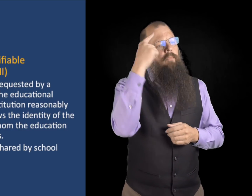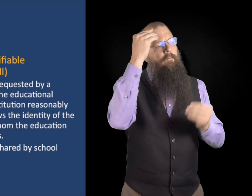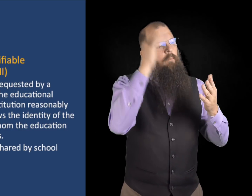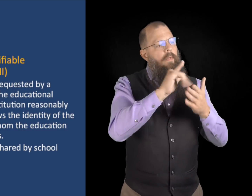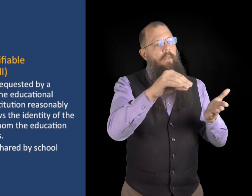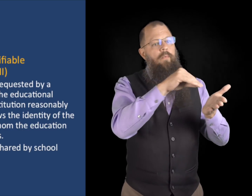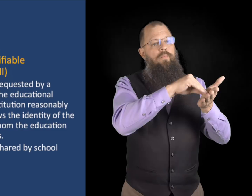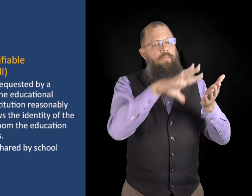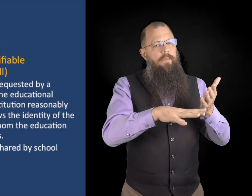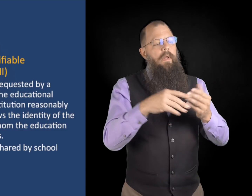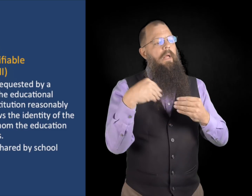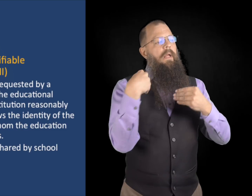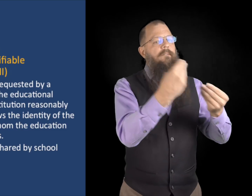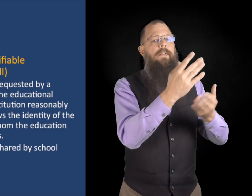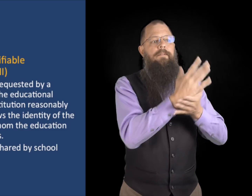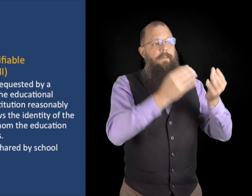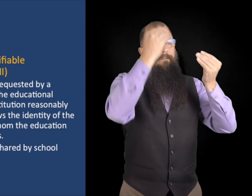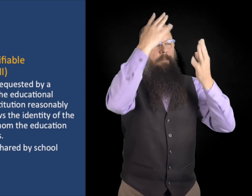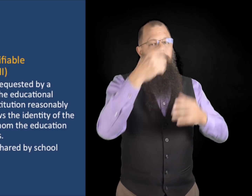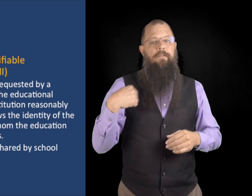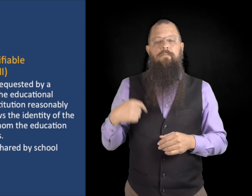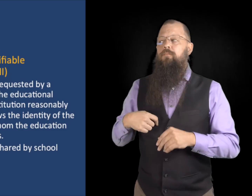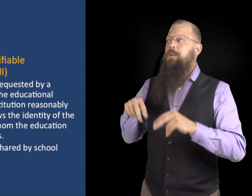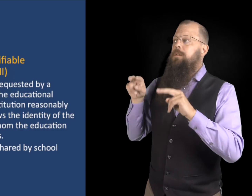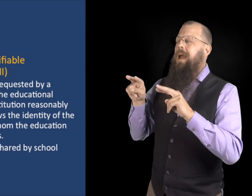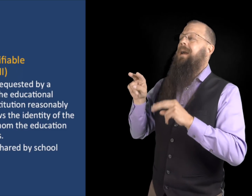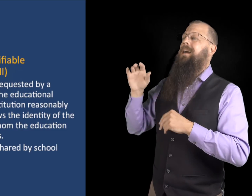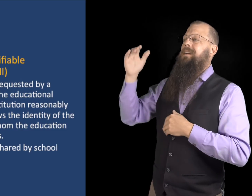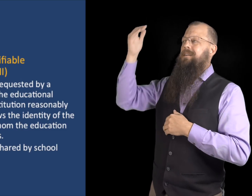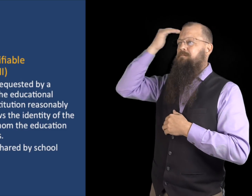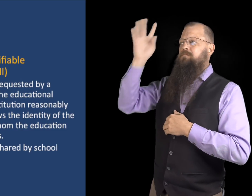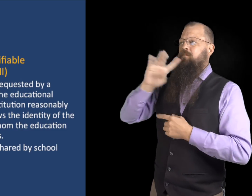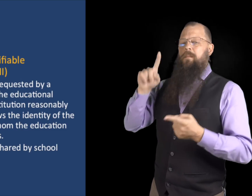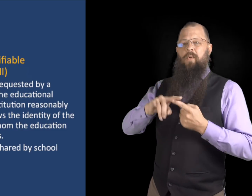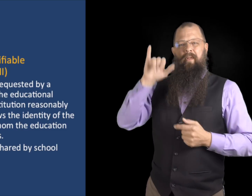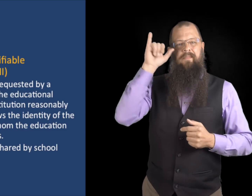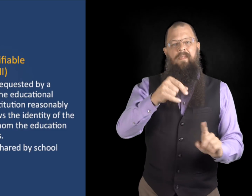the educational agency or institution reasonably believes knows the identity